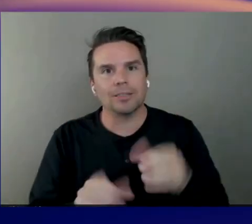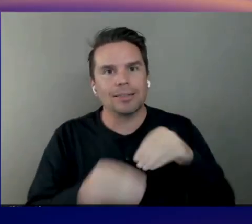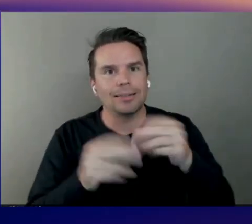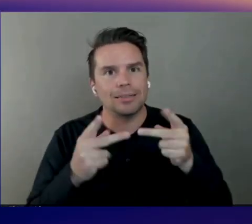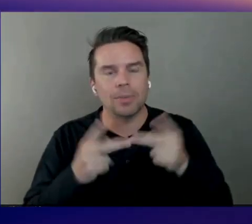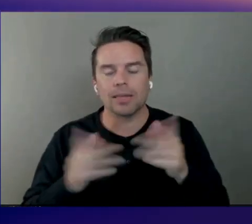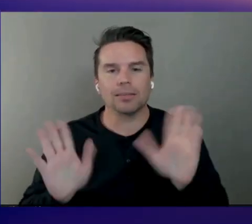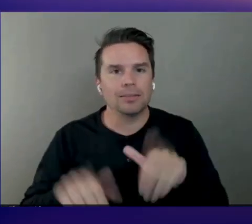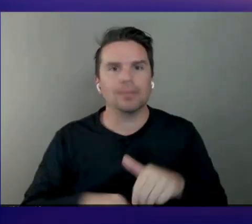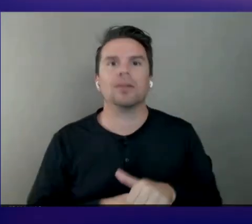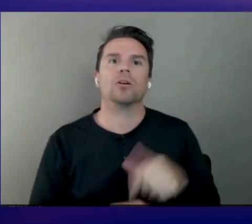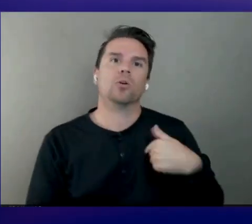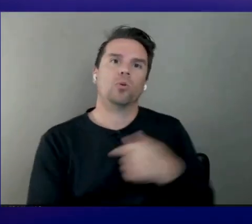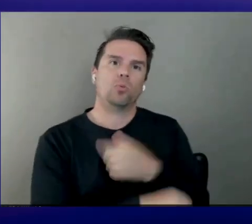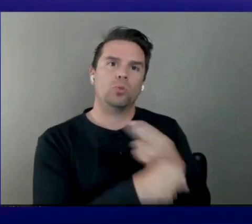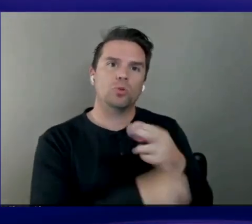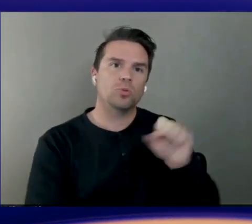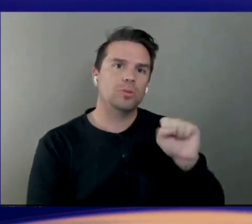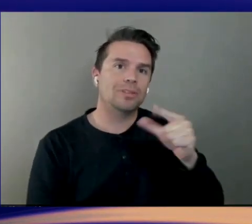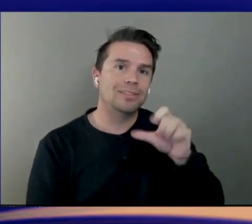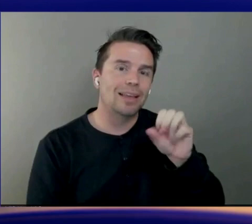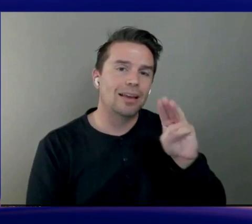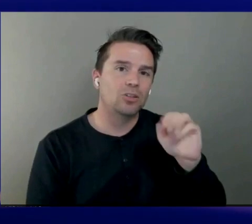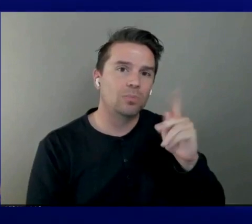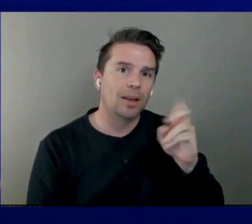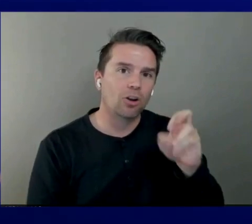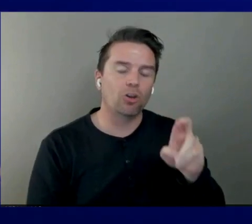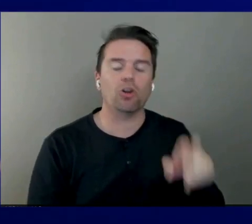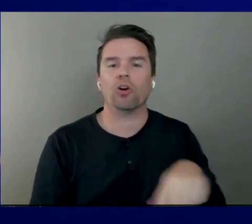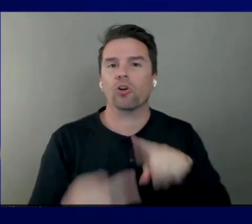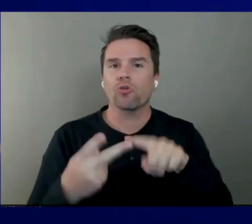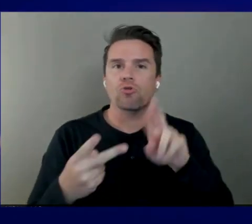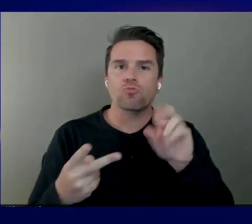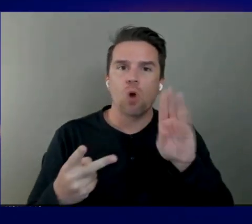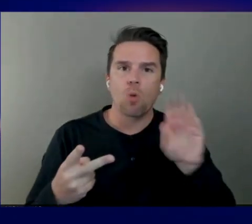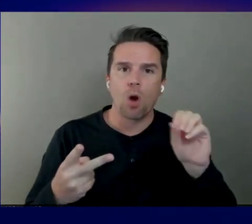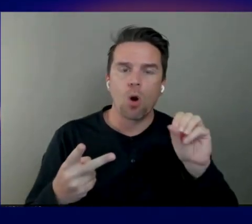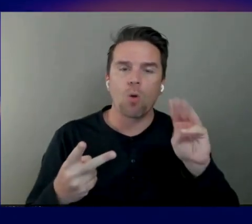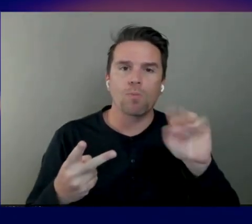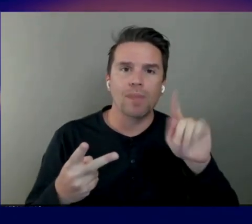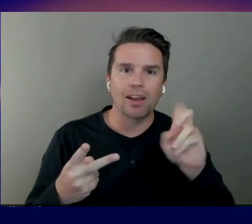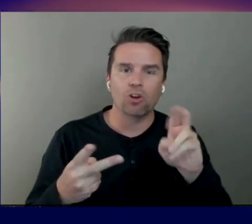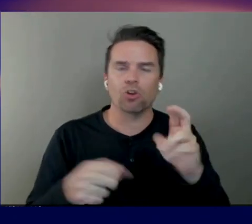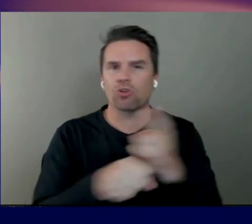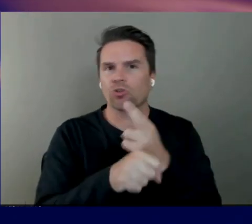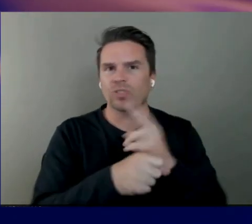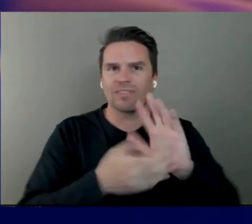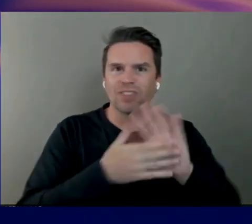or AWS RoboMaker, can use those videos streams to make it really easy to get up and running. So you can learn the fundamentals